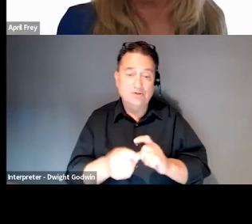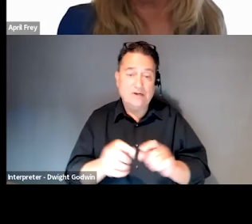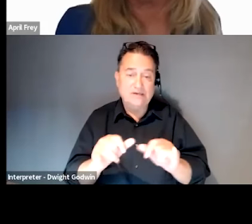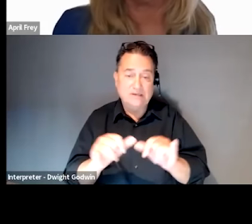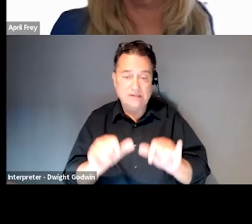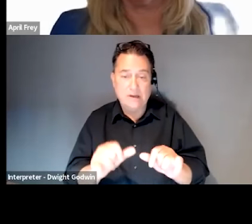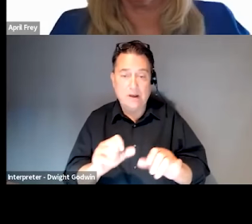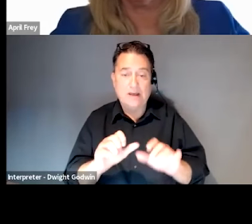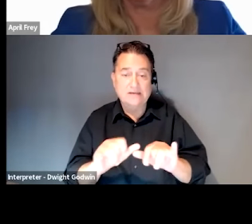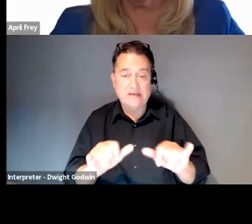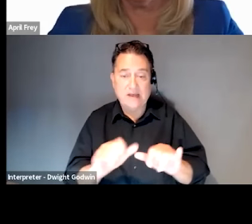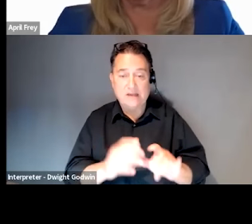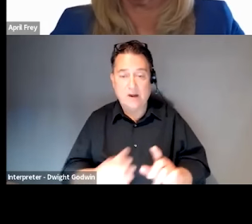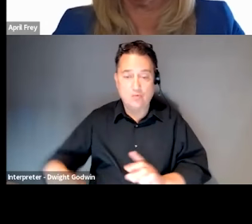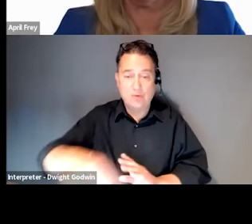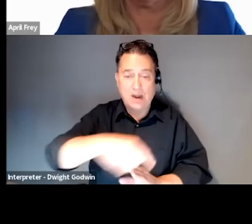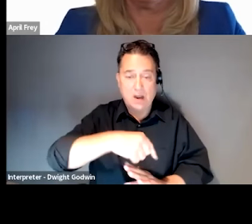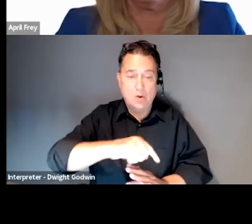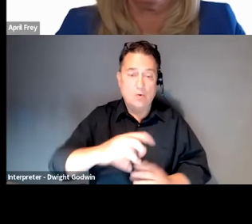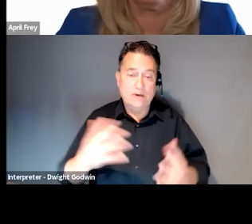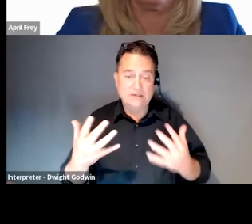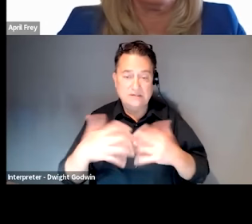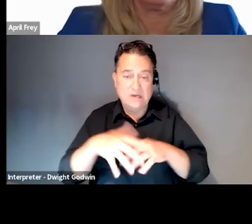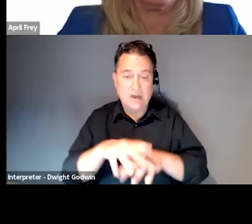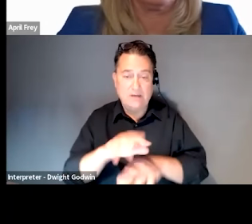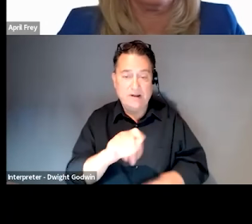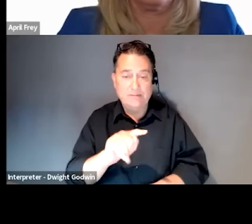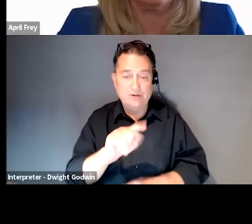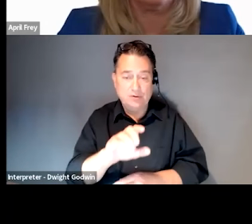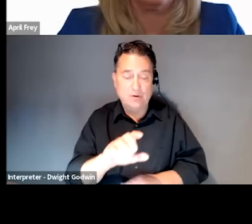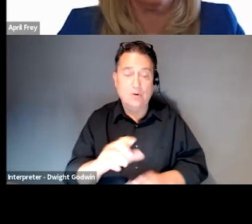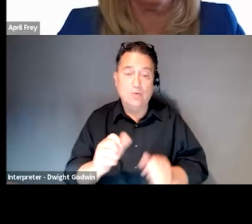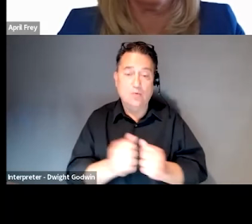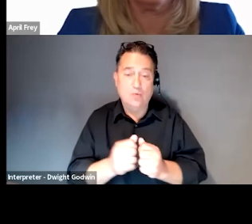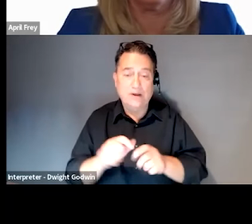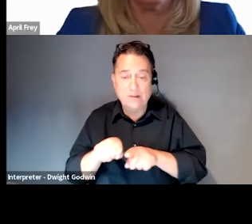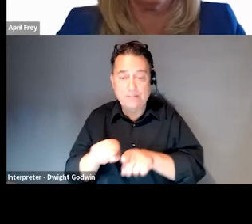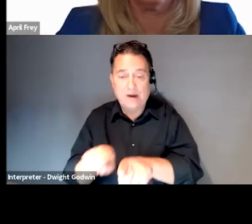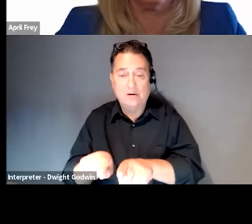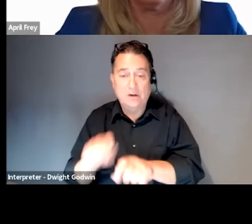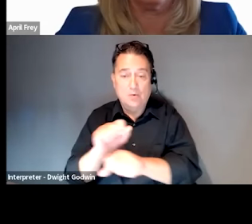which is aligning the family treatment court with other parallel work within your own communities and states.